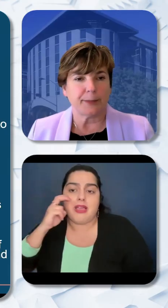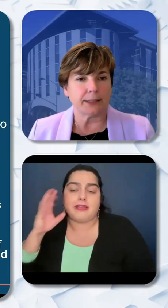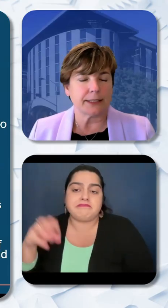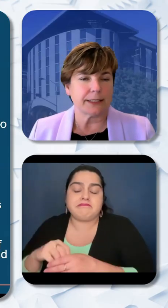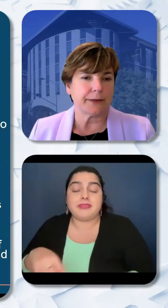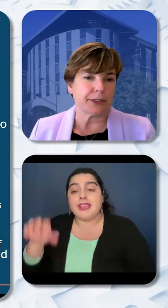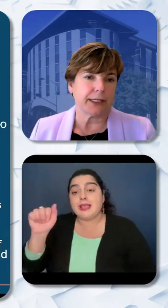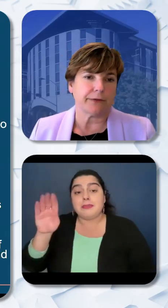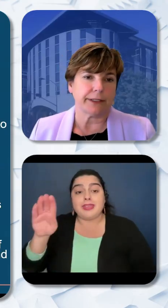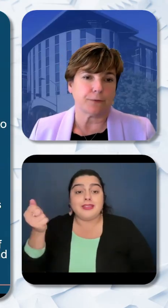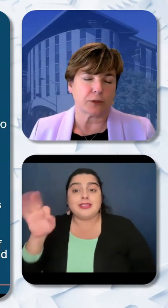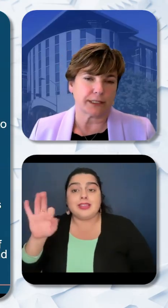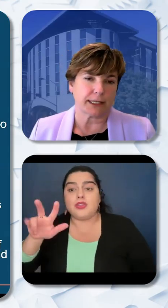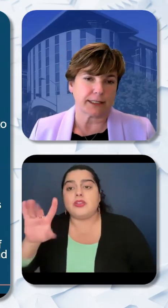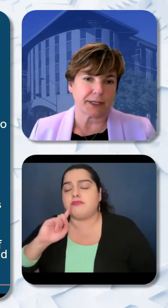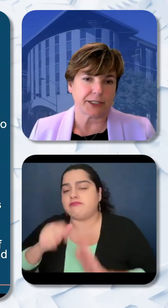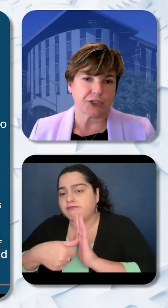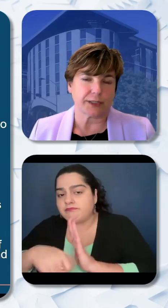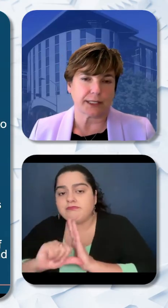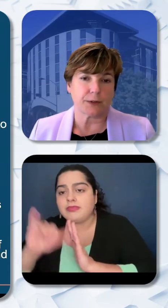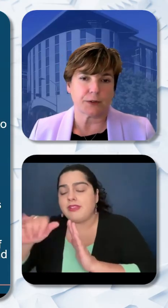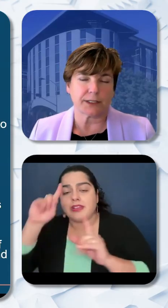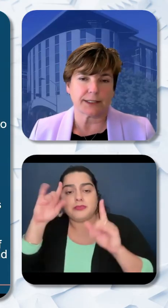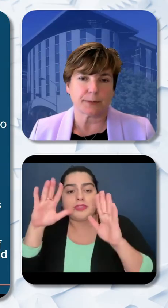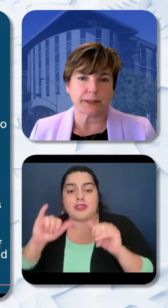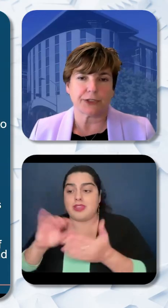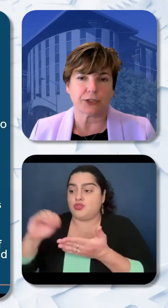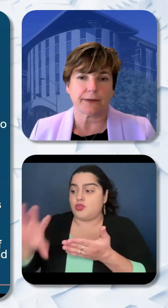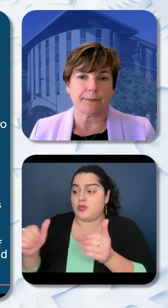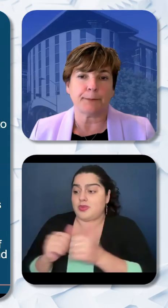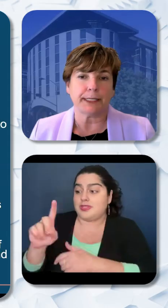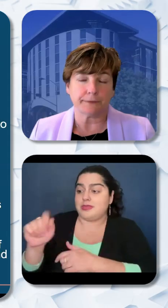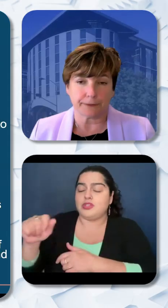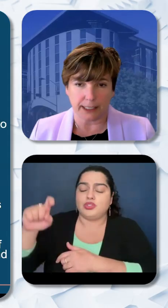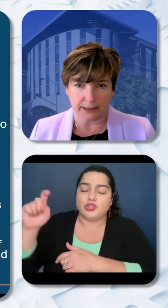AB 1938 reinforces expectations that students with disabilities should have meaningful